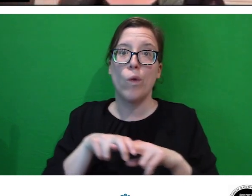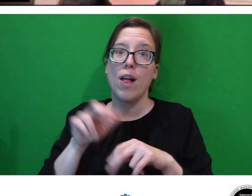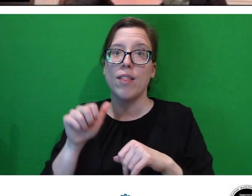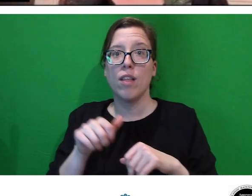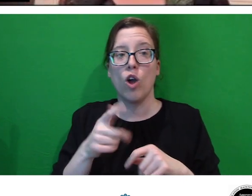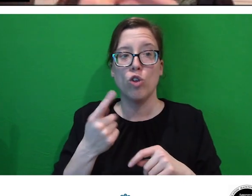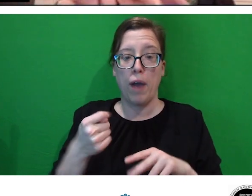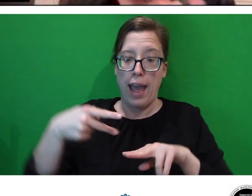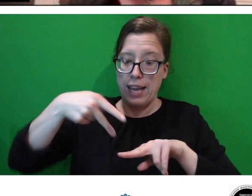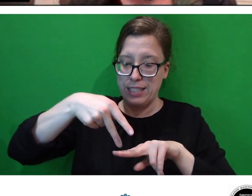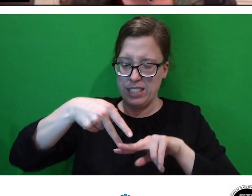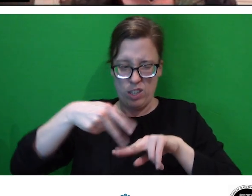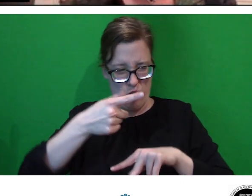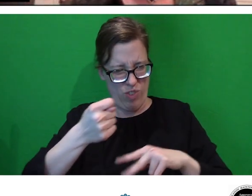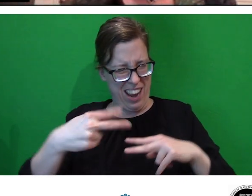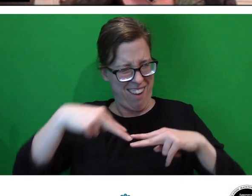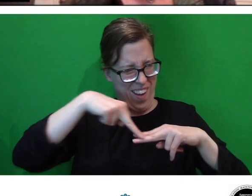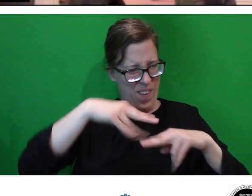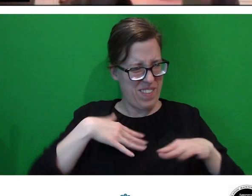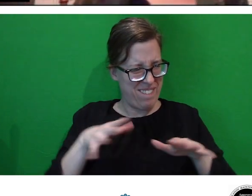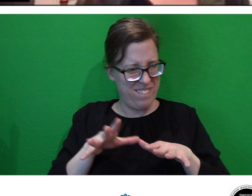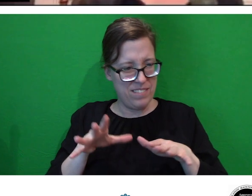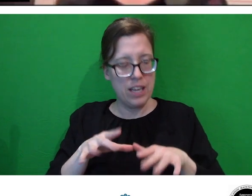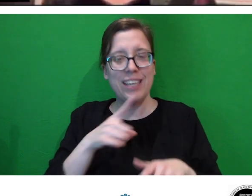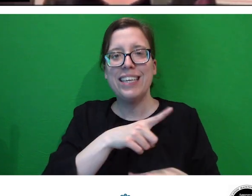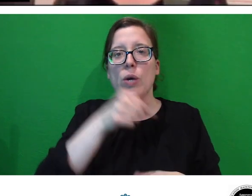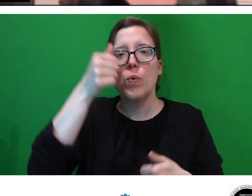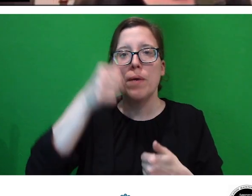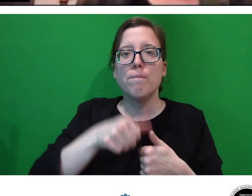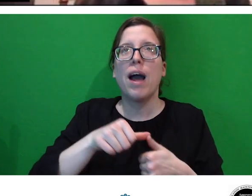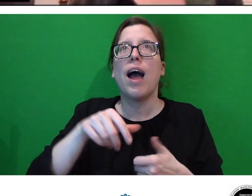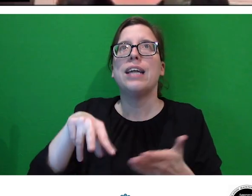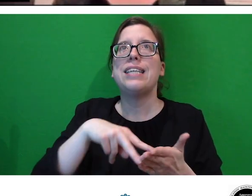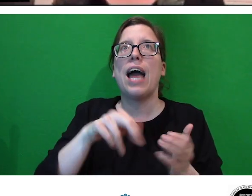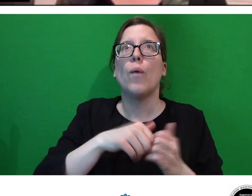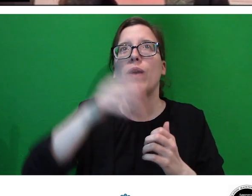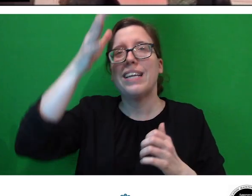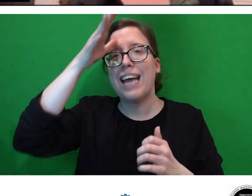He's going to move. Kids might rock like you dance with daddy.